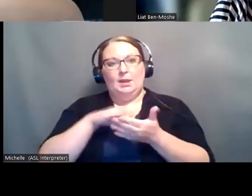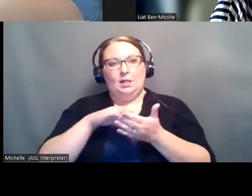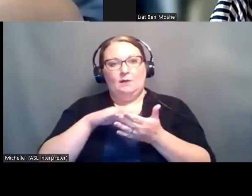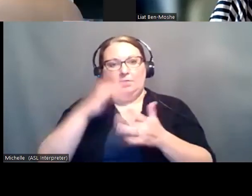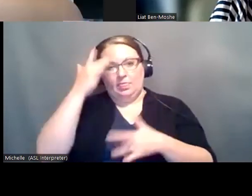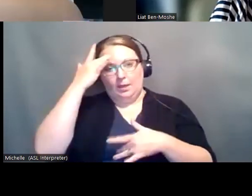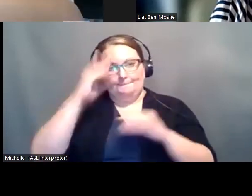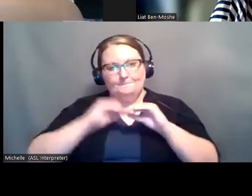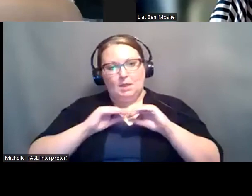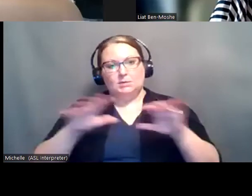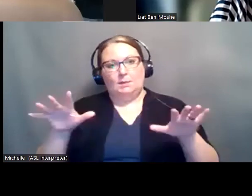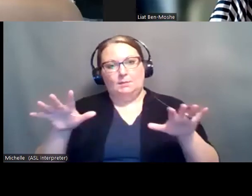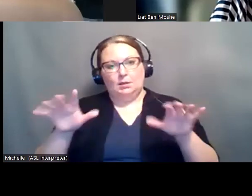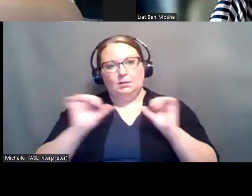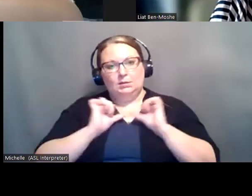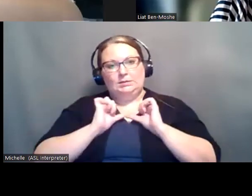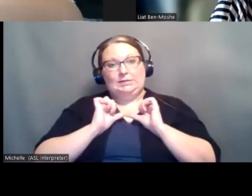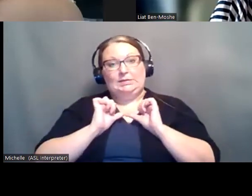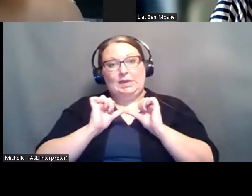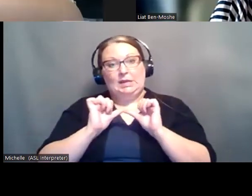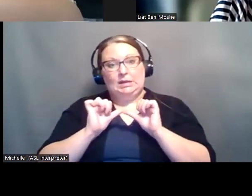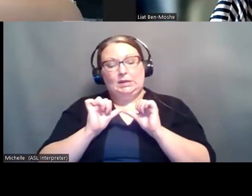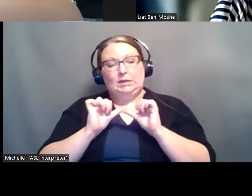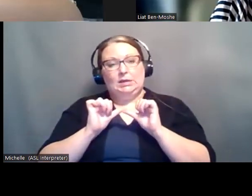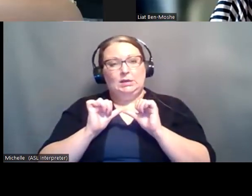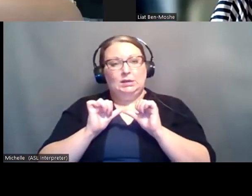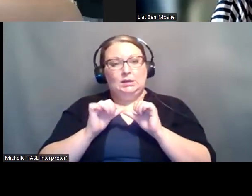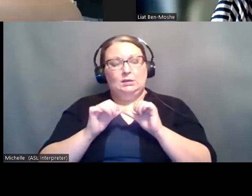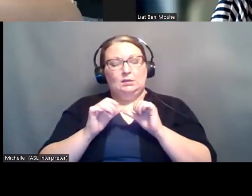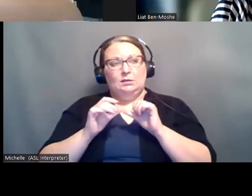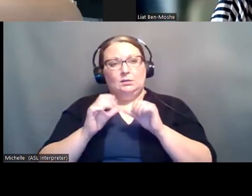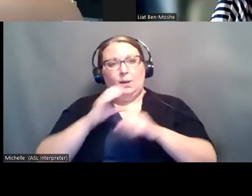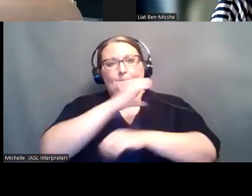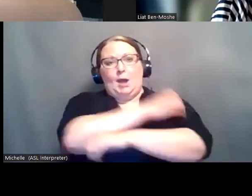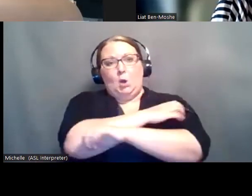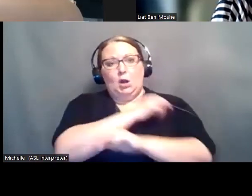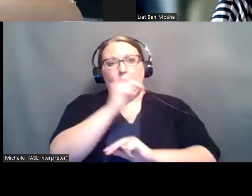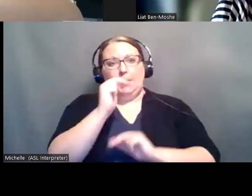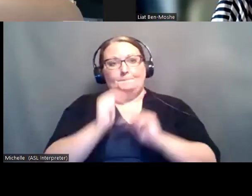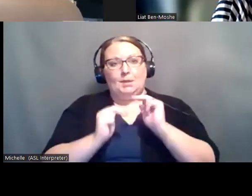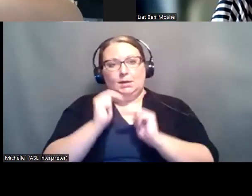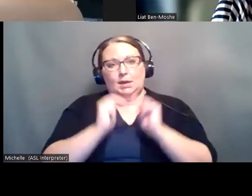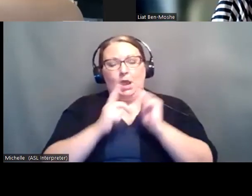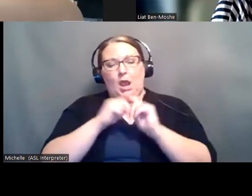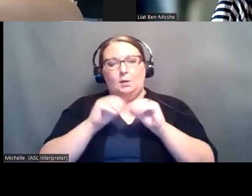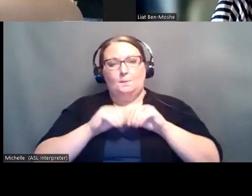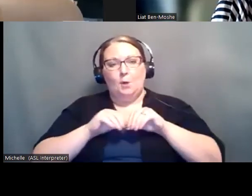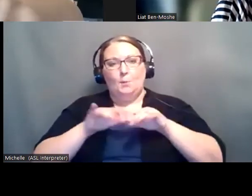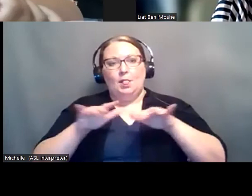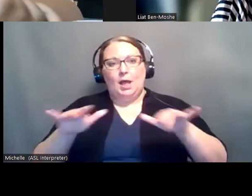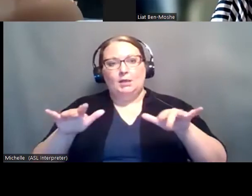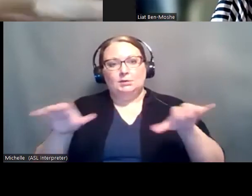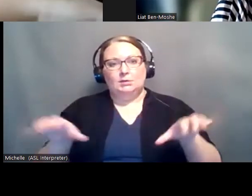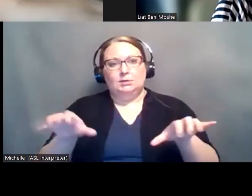and sort of sustaining power building and mobilizing for it in this climate.